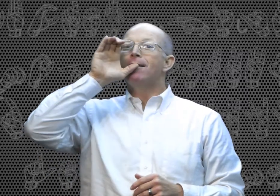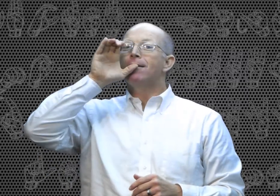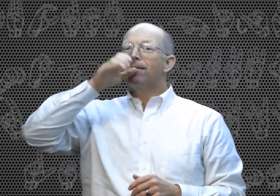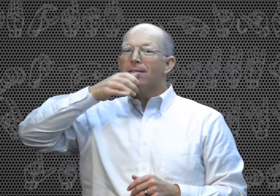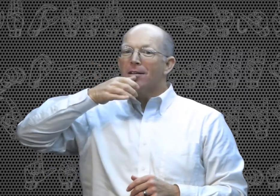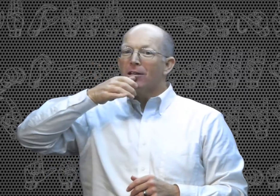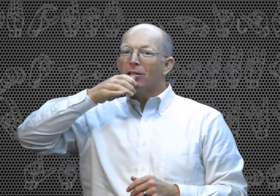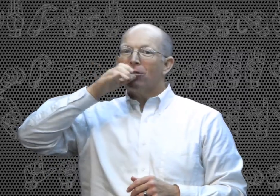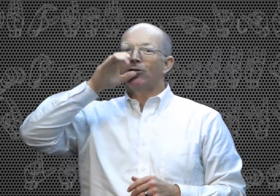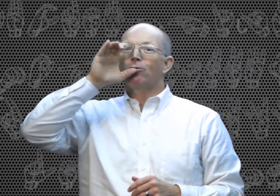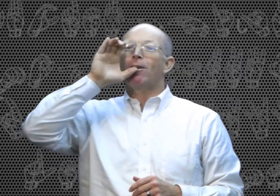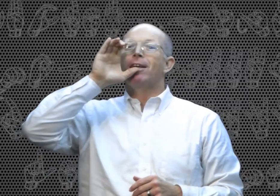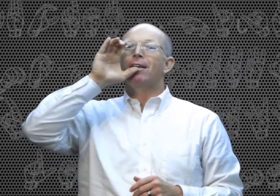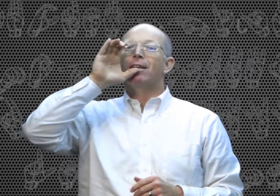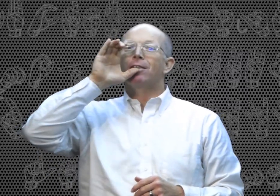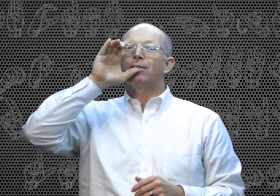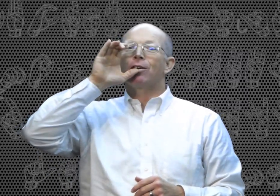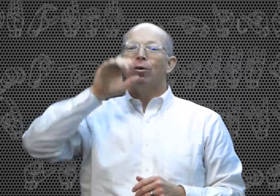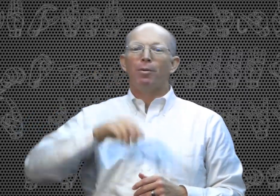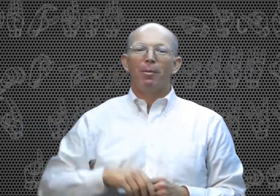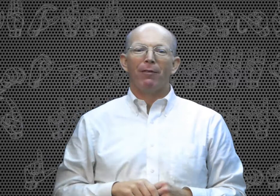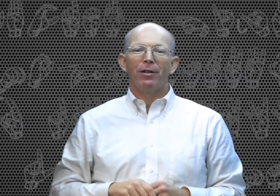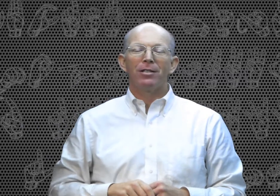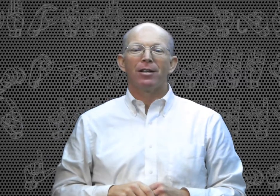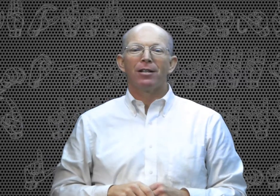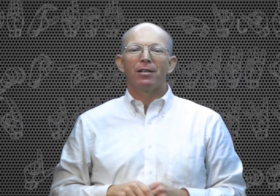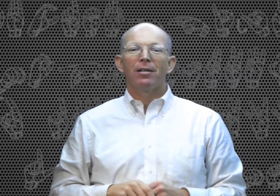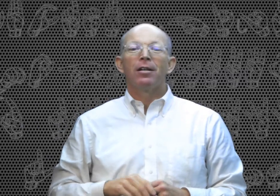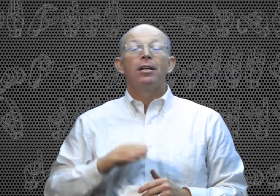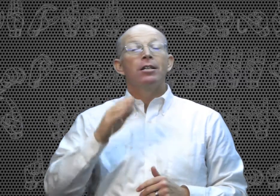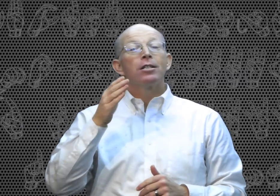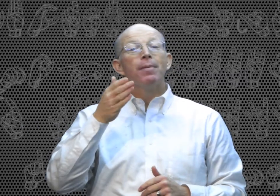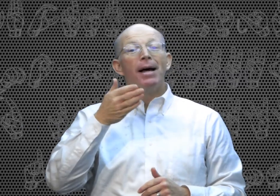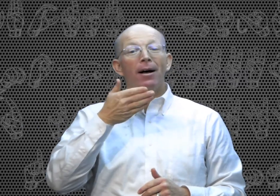DRINK - A normal beverage.